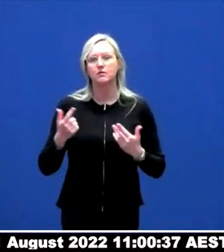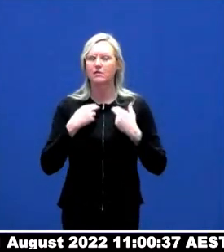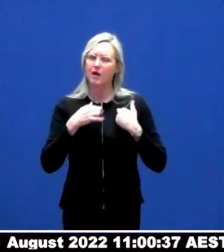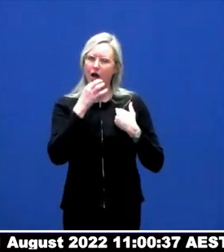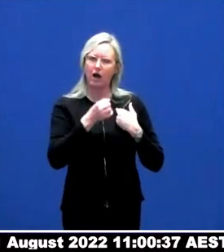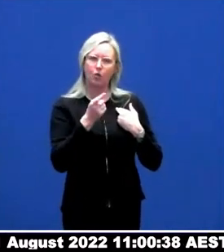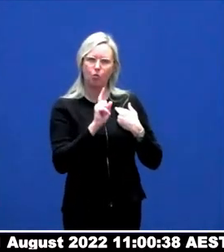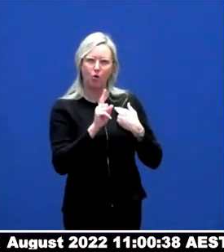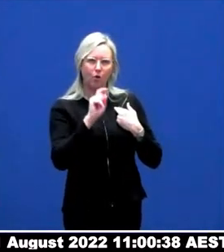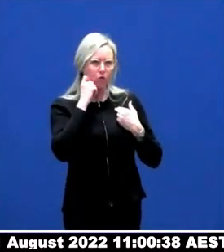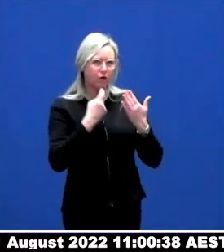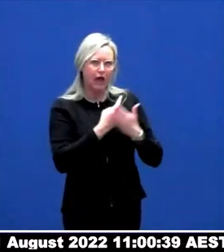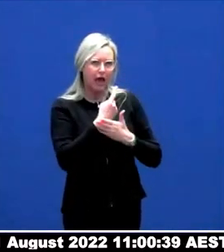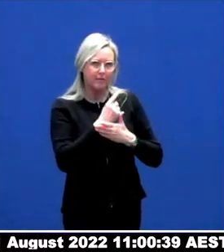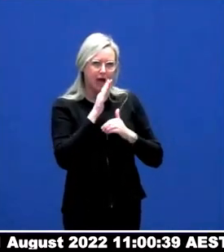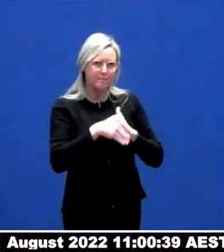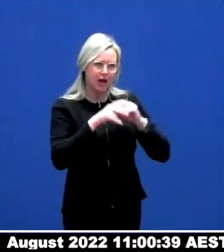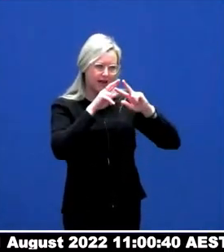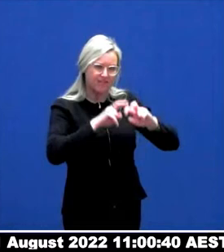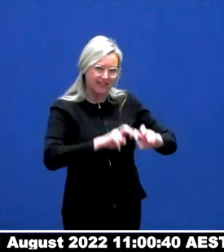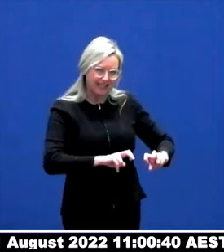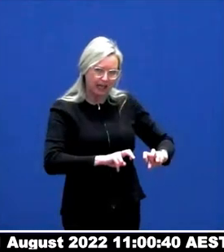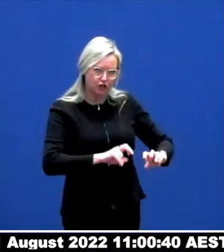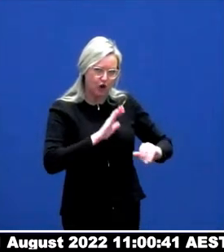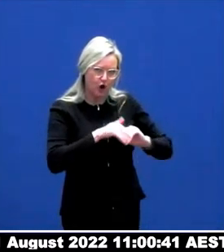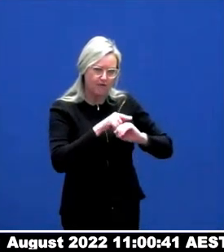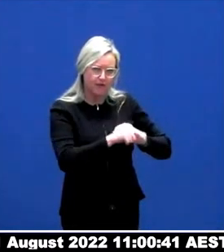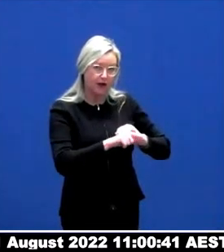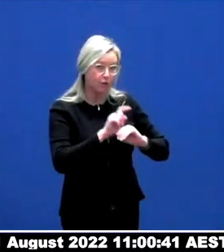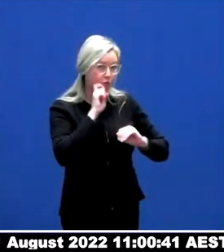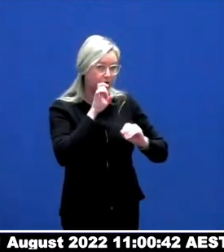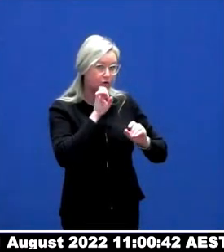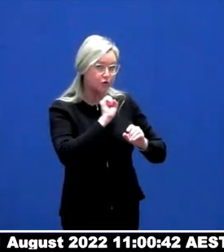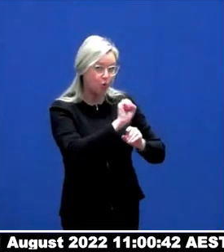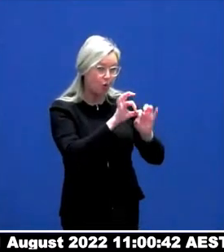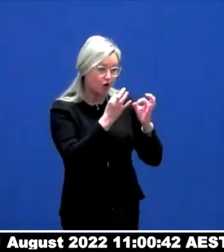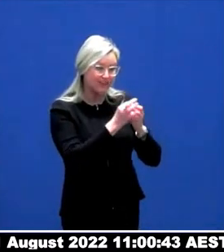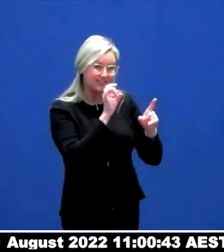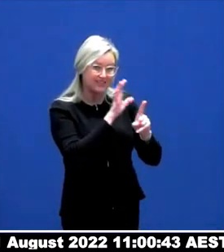Is it going to be something done internally or is that an area likely to be undertaken by